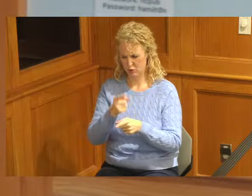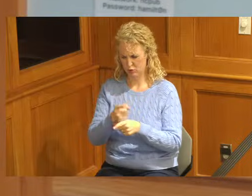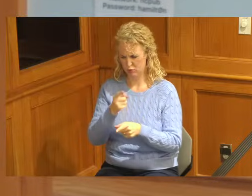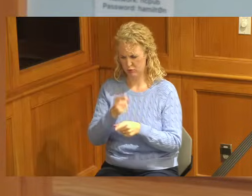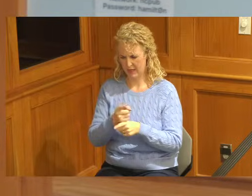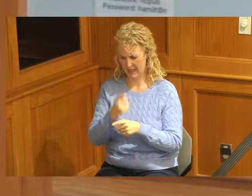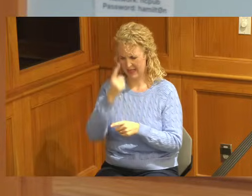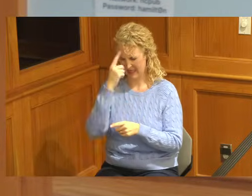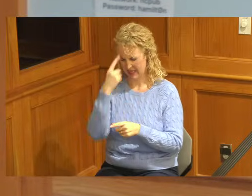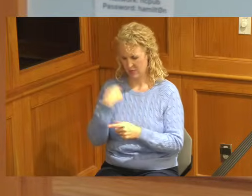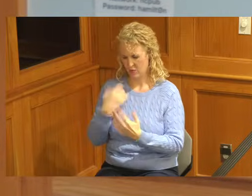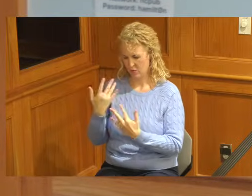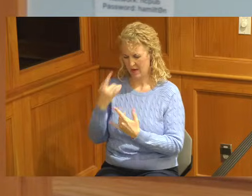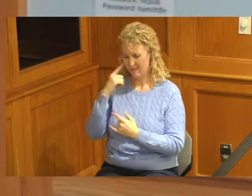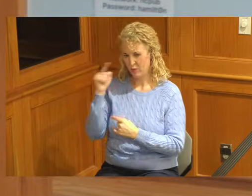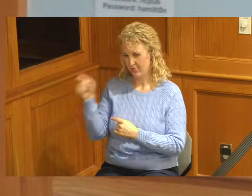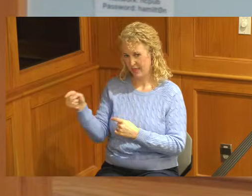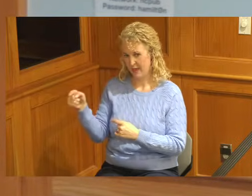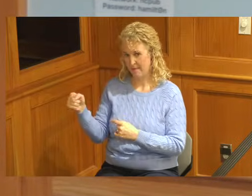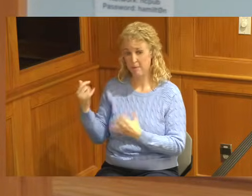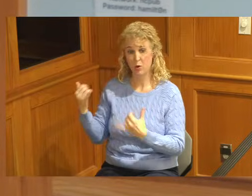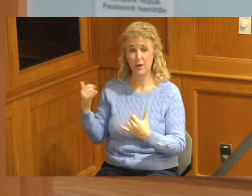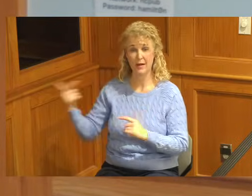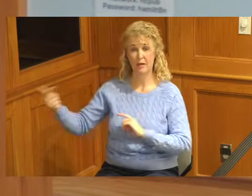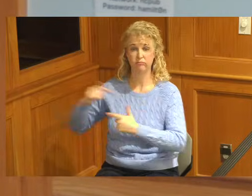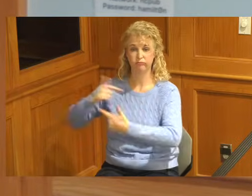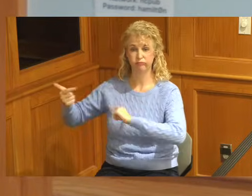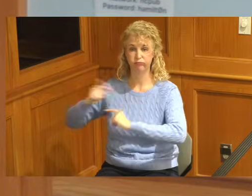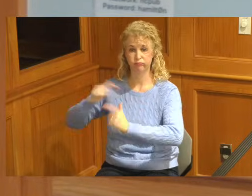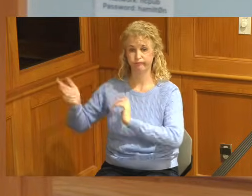now on the back and forth, but we're just having that back and forth so we can get it to the point